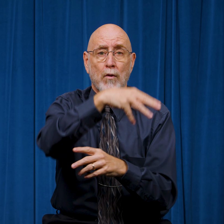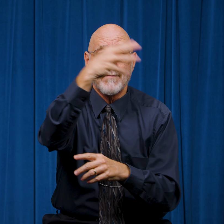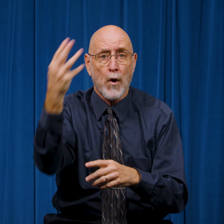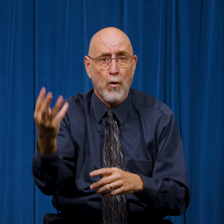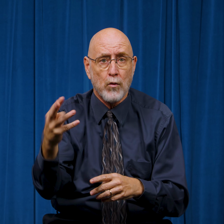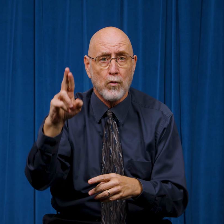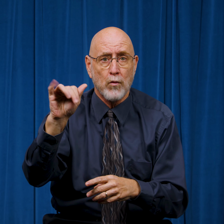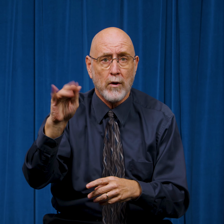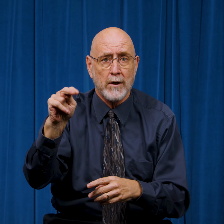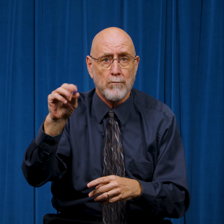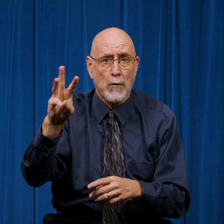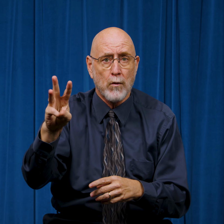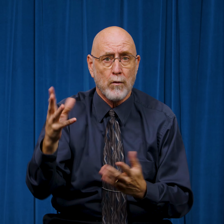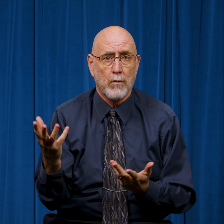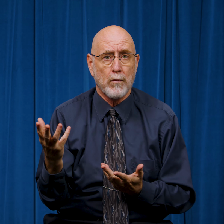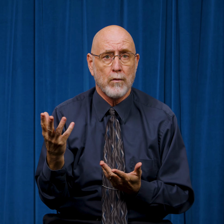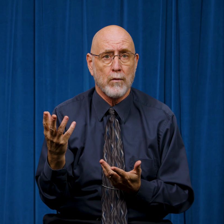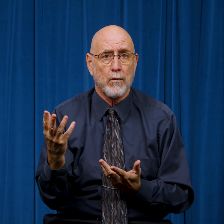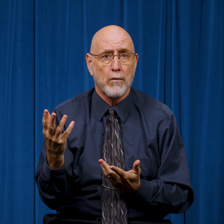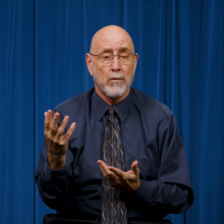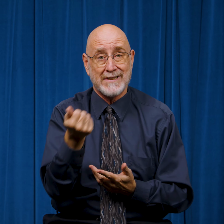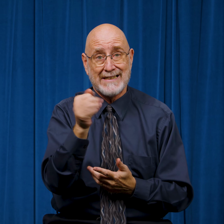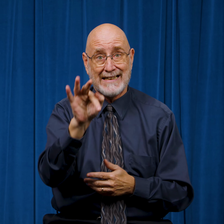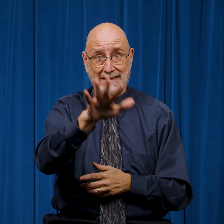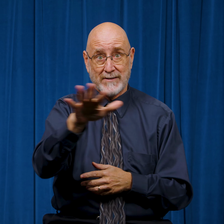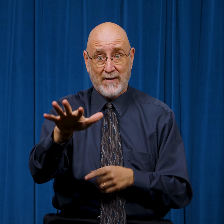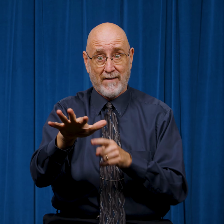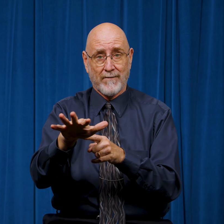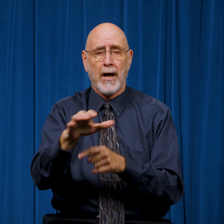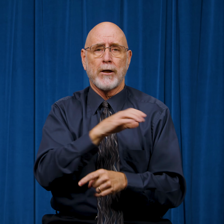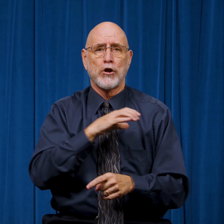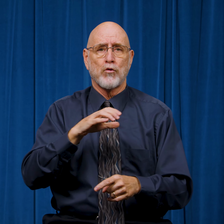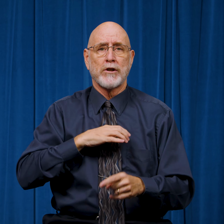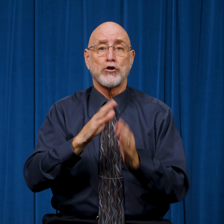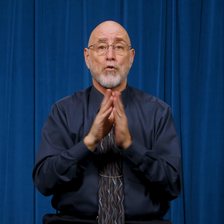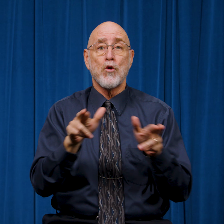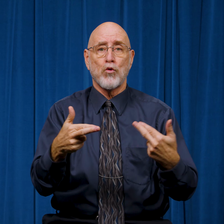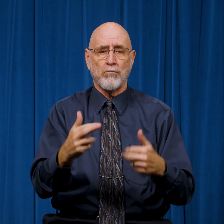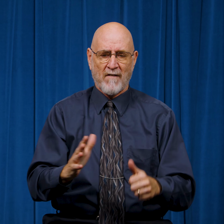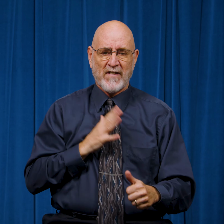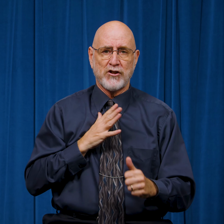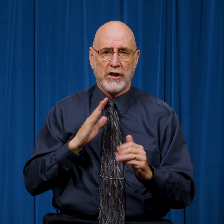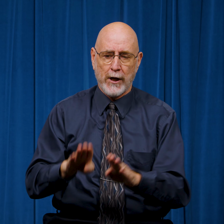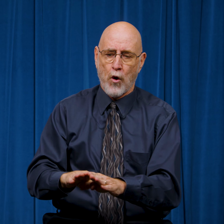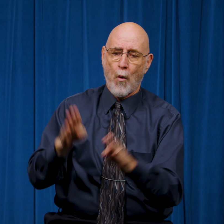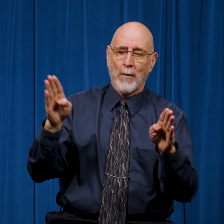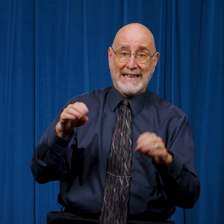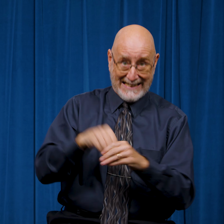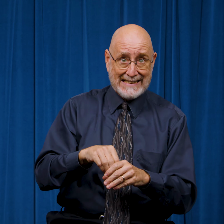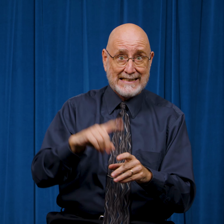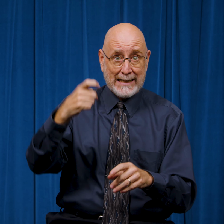In 1955, the Congressional Prayer Room was officially opened in the U.S. Capitol Building.